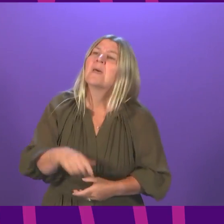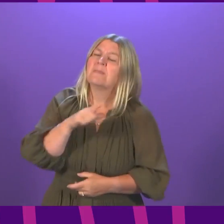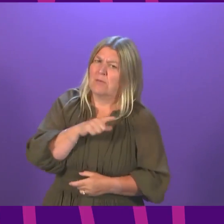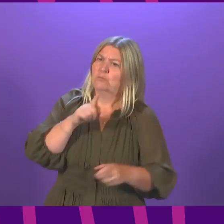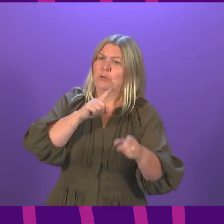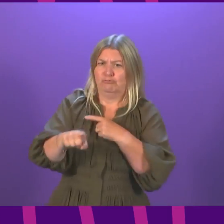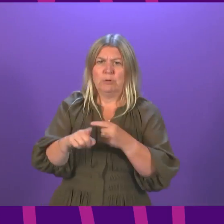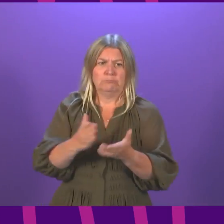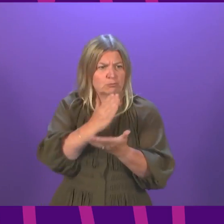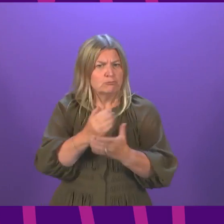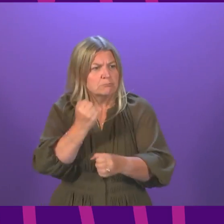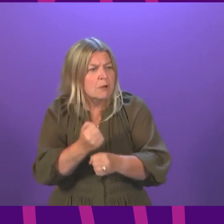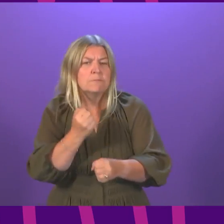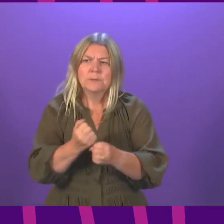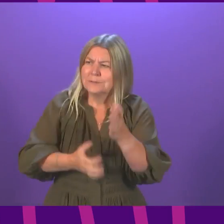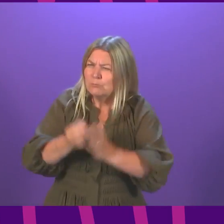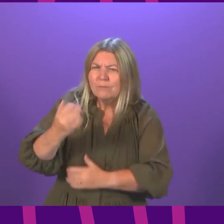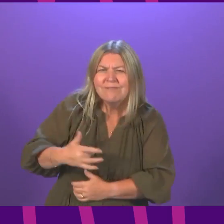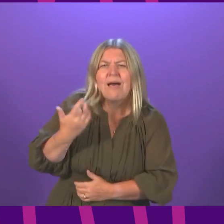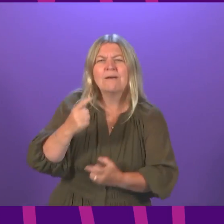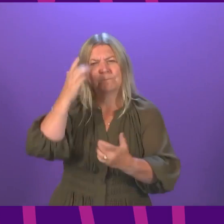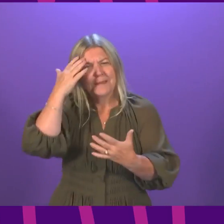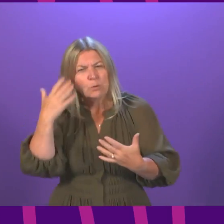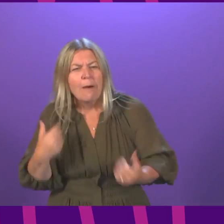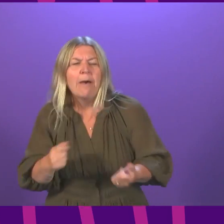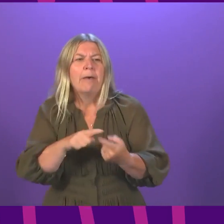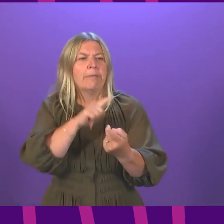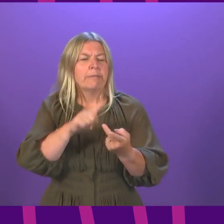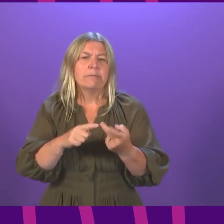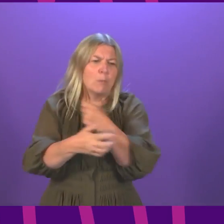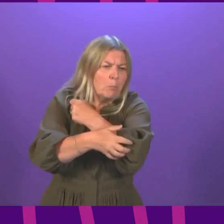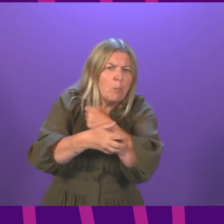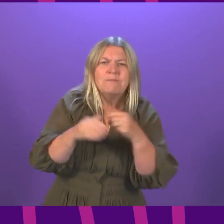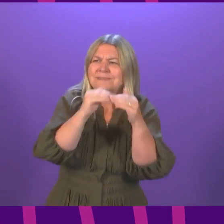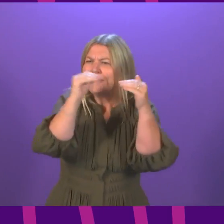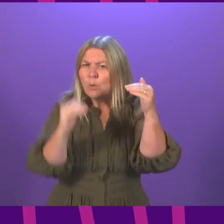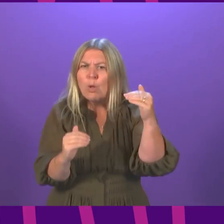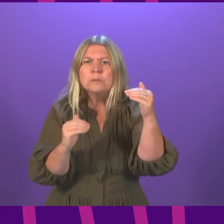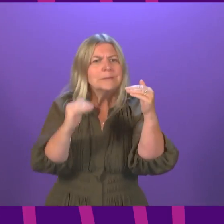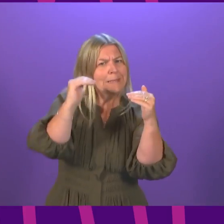to improve the lives of those in mental ill-health, to address poverty and inequality, to prevent